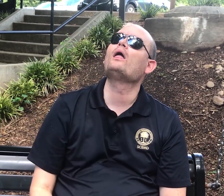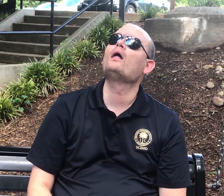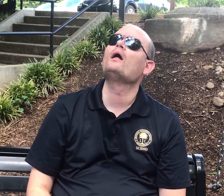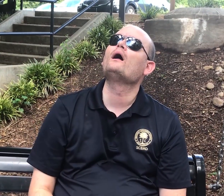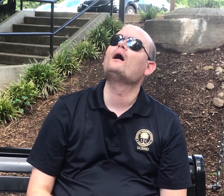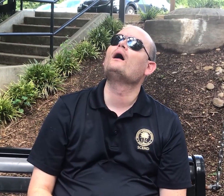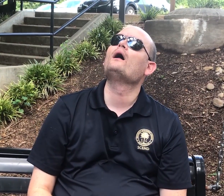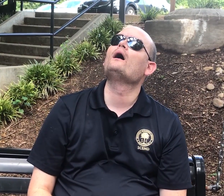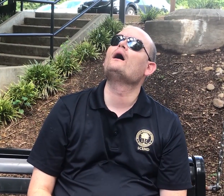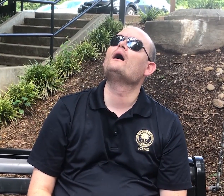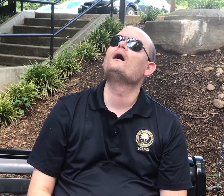*JAW DROPPING*